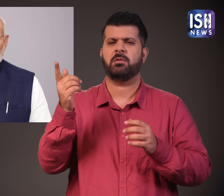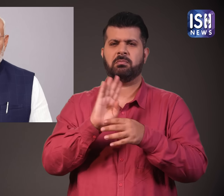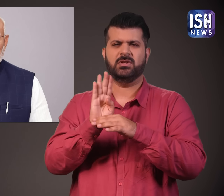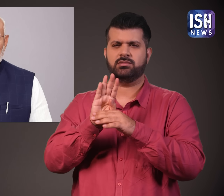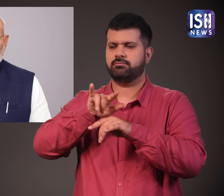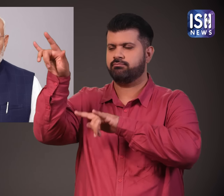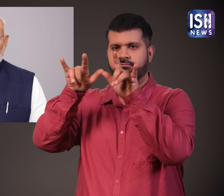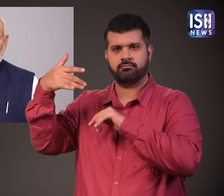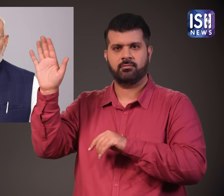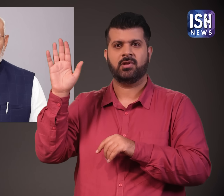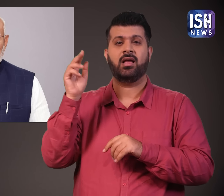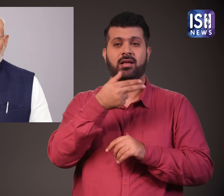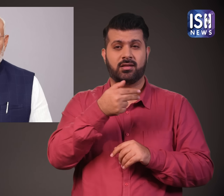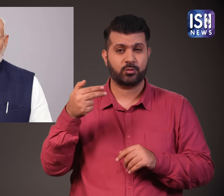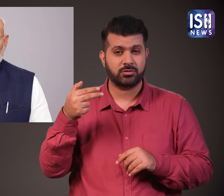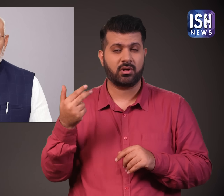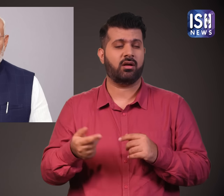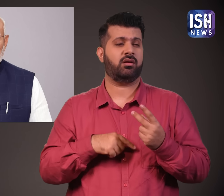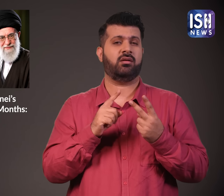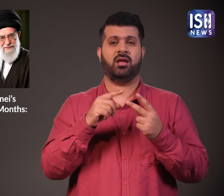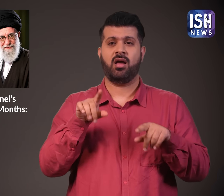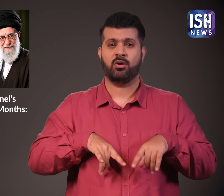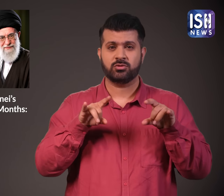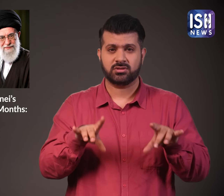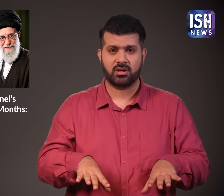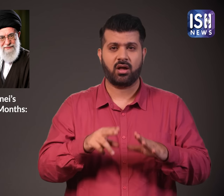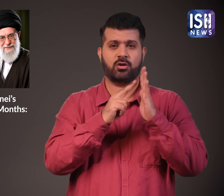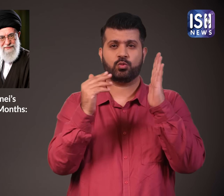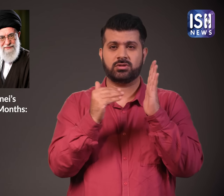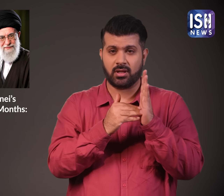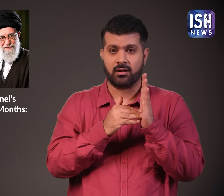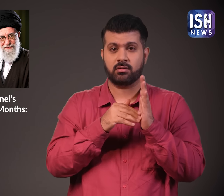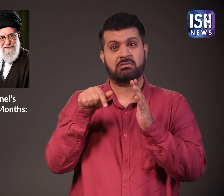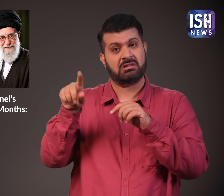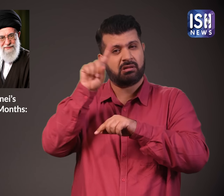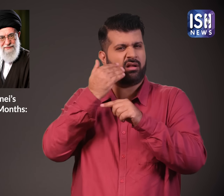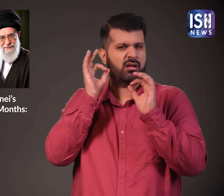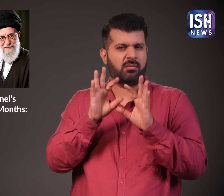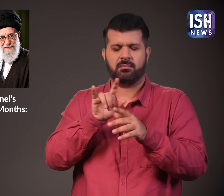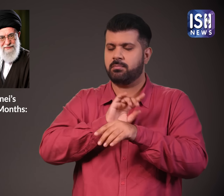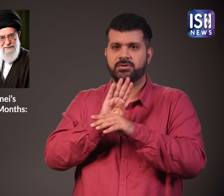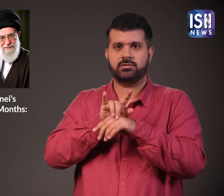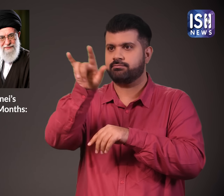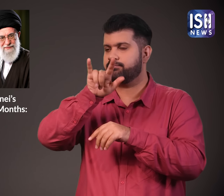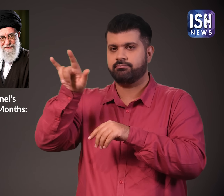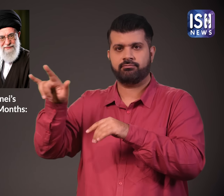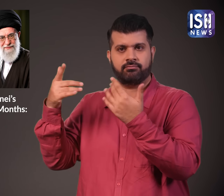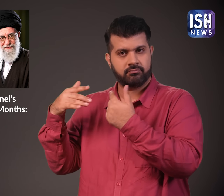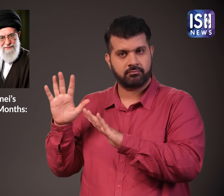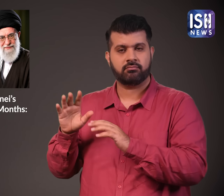as he is on a visit to Indonesia, Australia, and New Zealand at the same time.